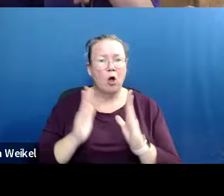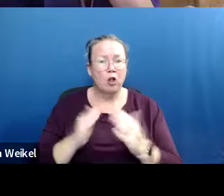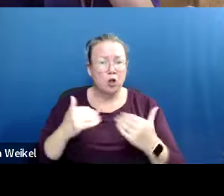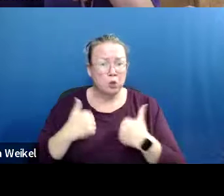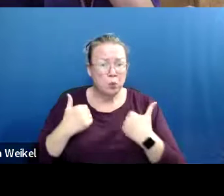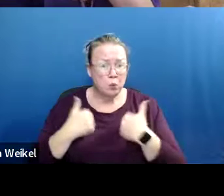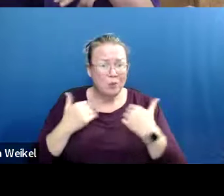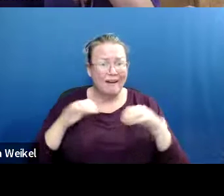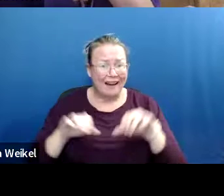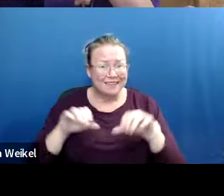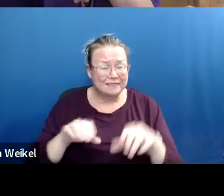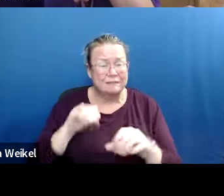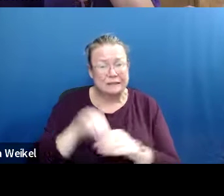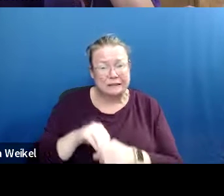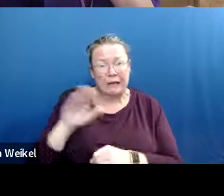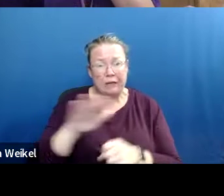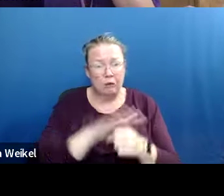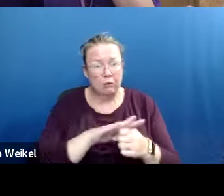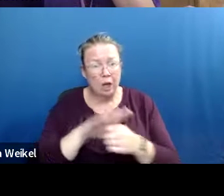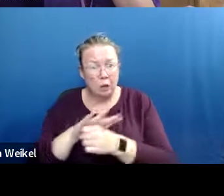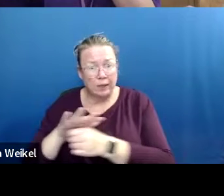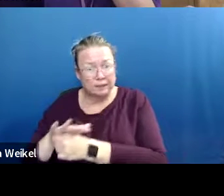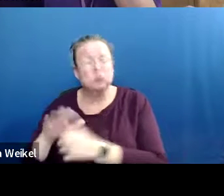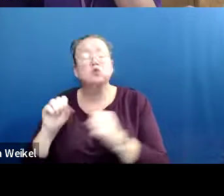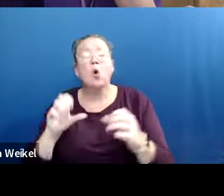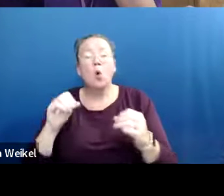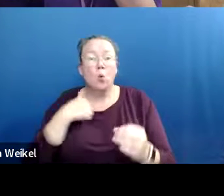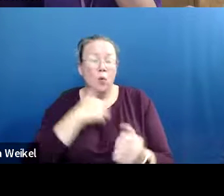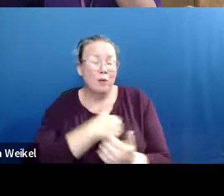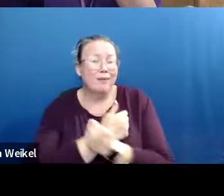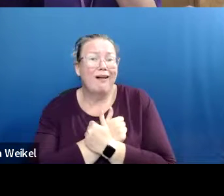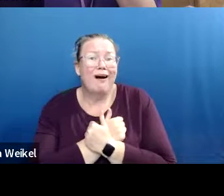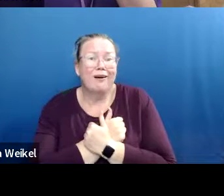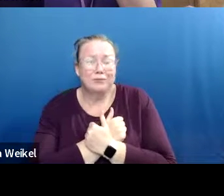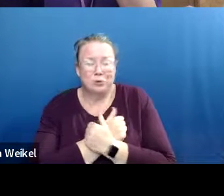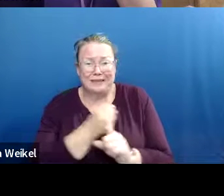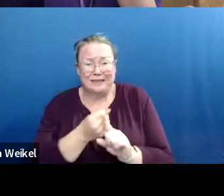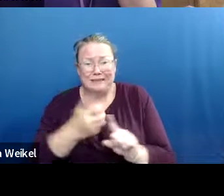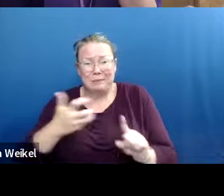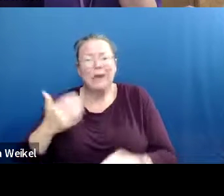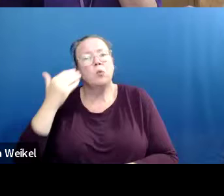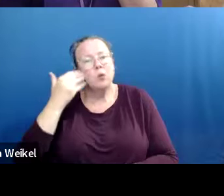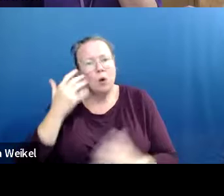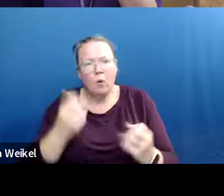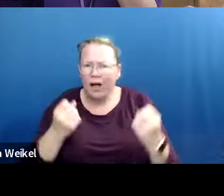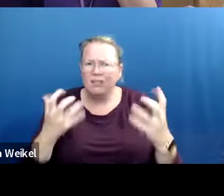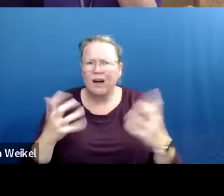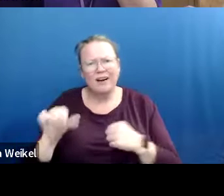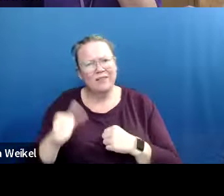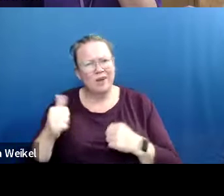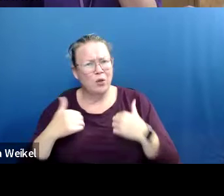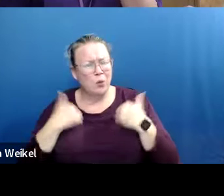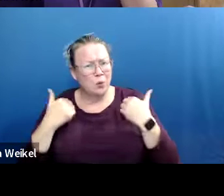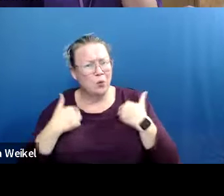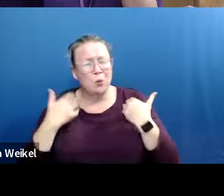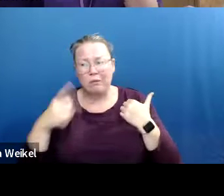Kayla Robertson: activities in their respective areas. And we would love to expand because we know that there is a lot of other youth that haven't